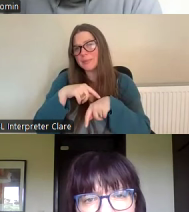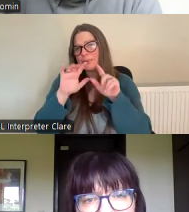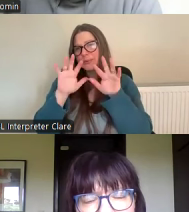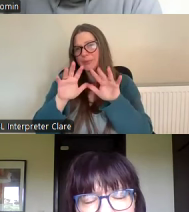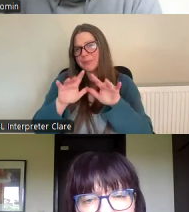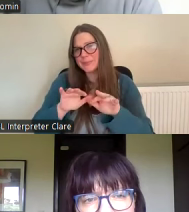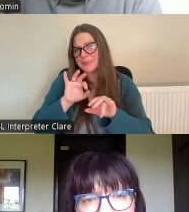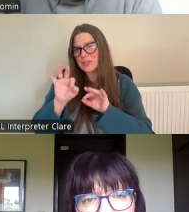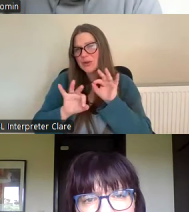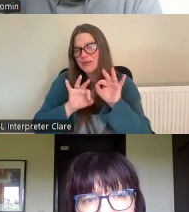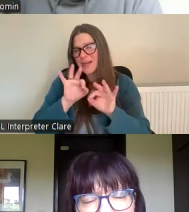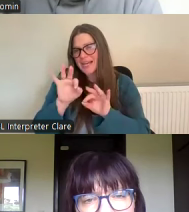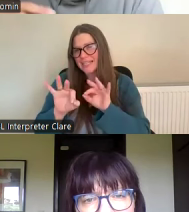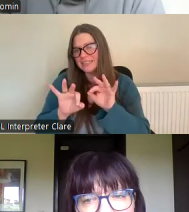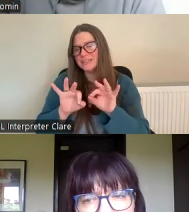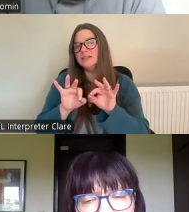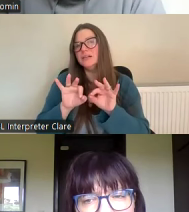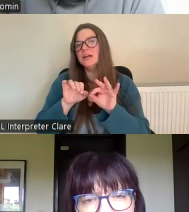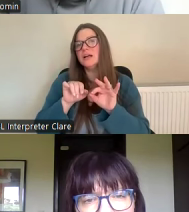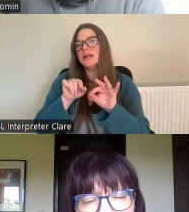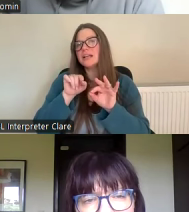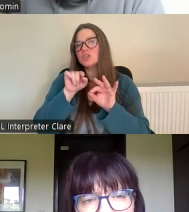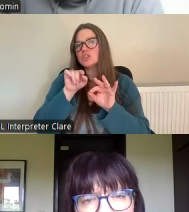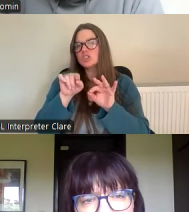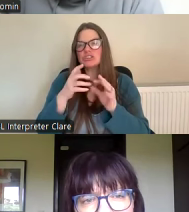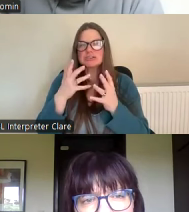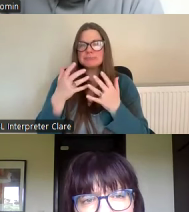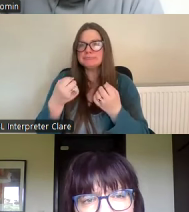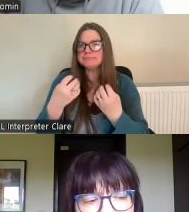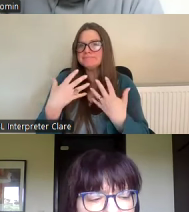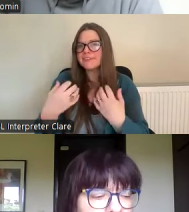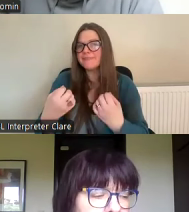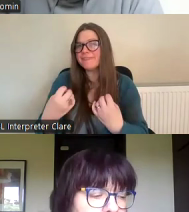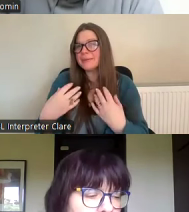through or just put in some feedback for us so that we know